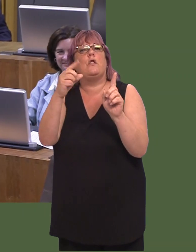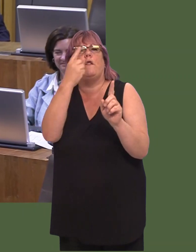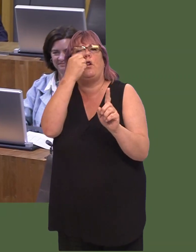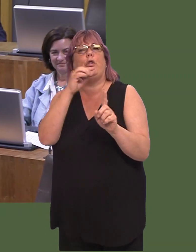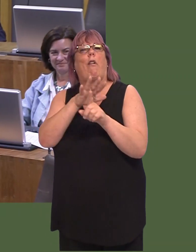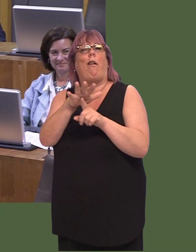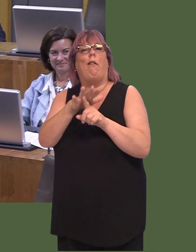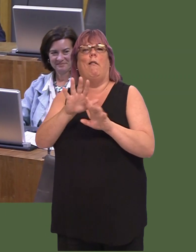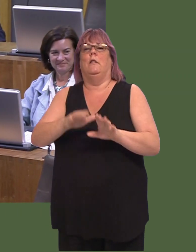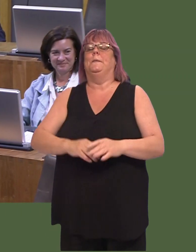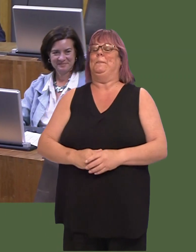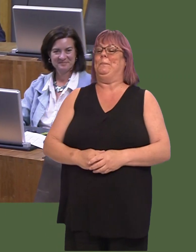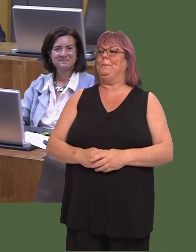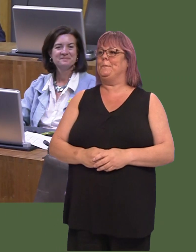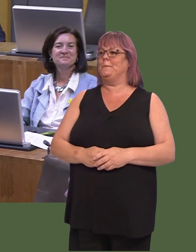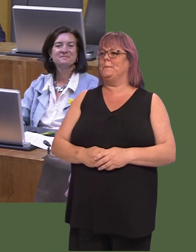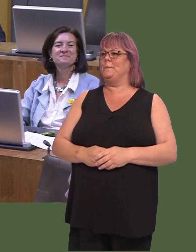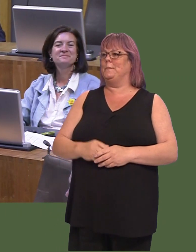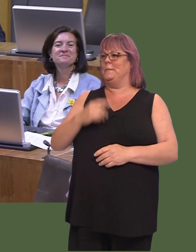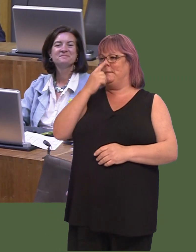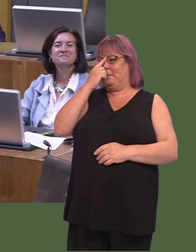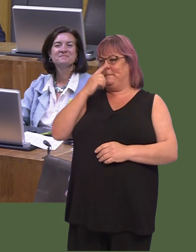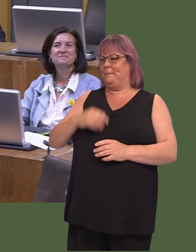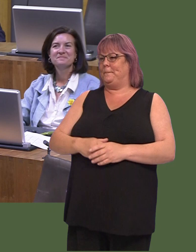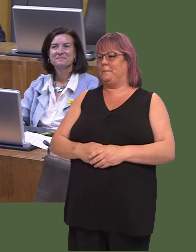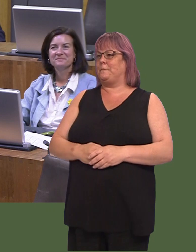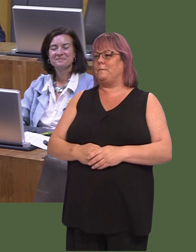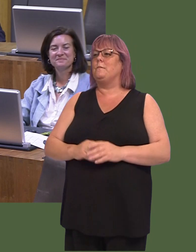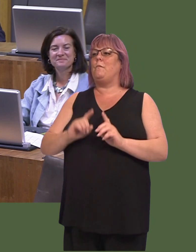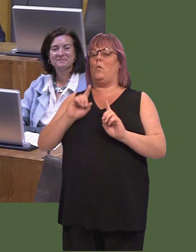I'm sorry for that. We can see the evidence there.